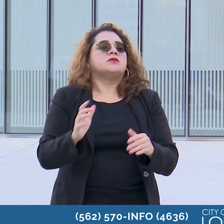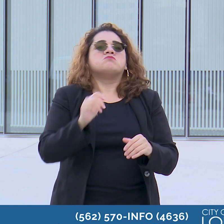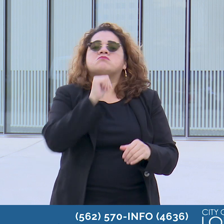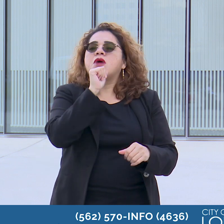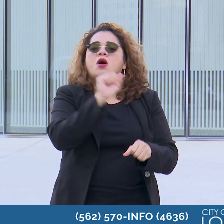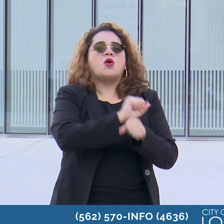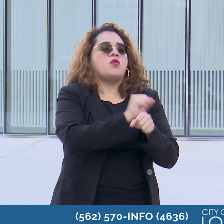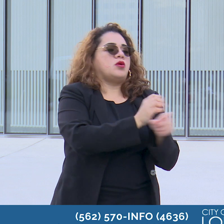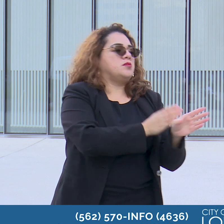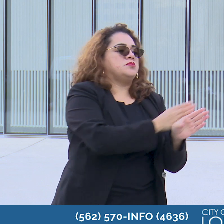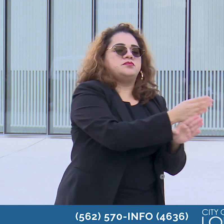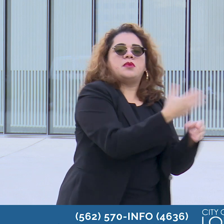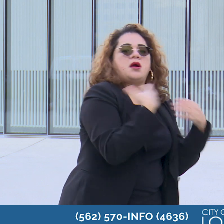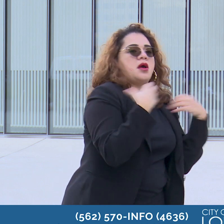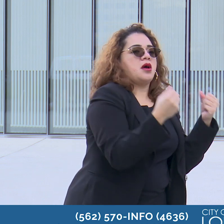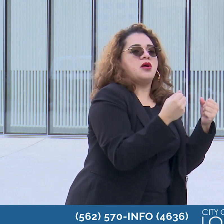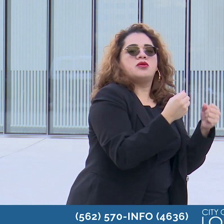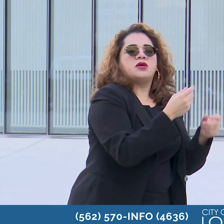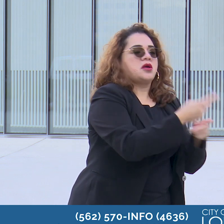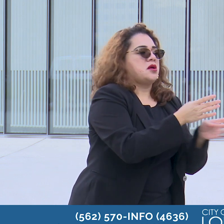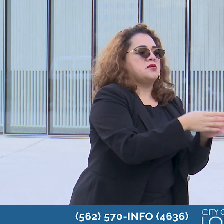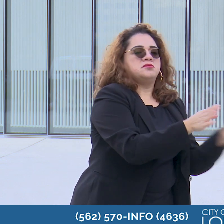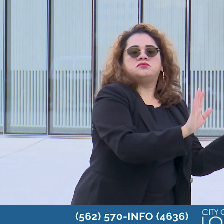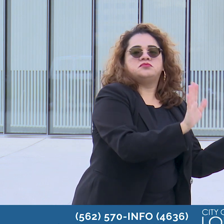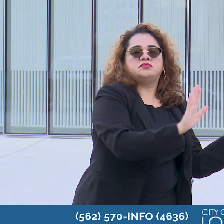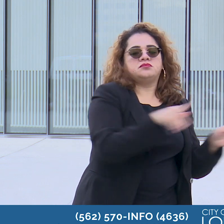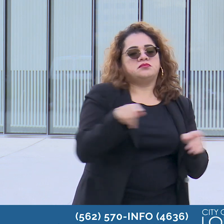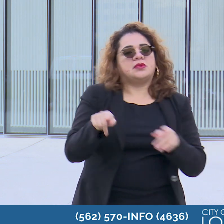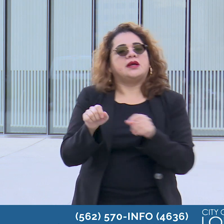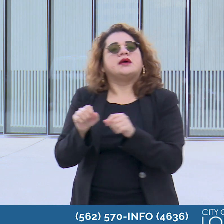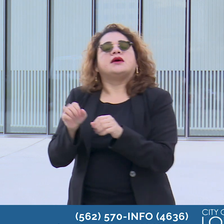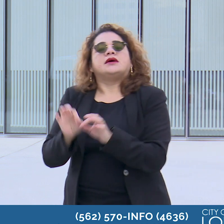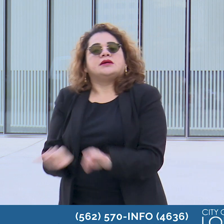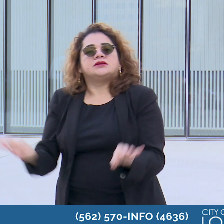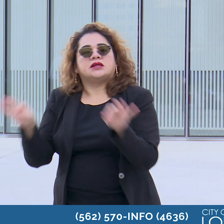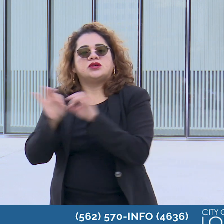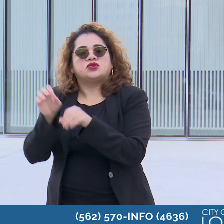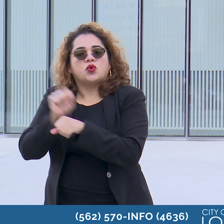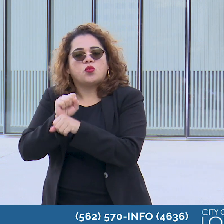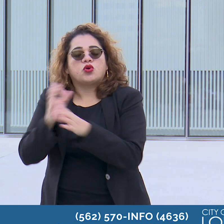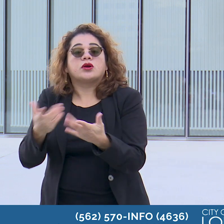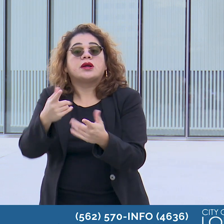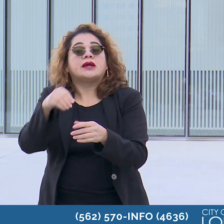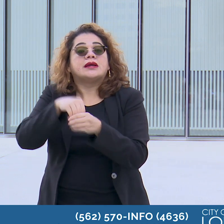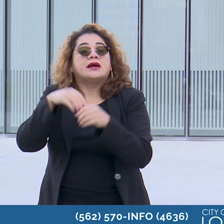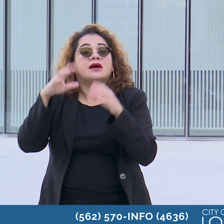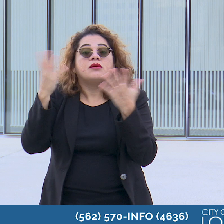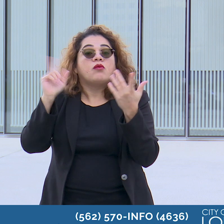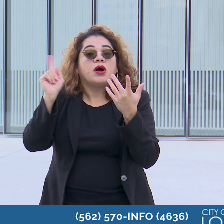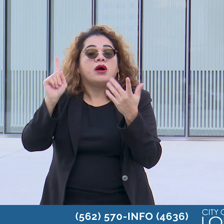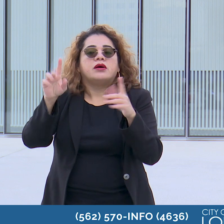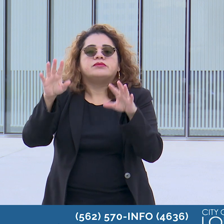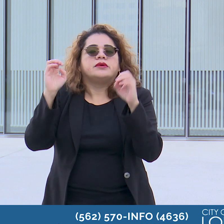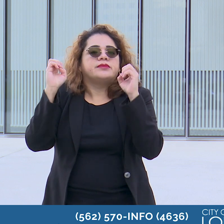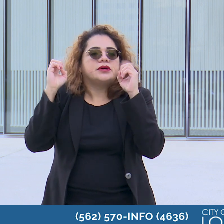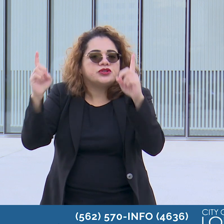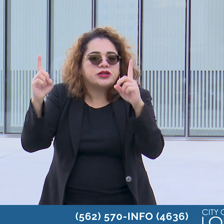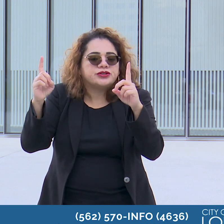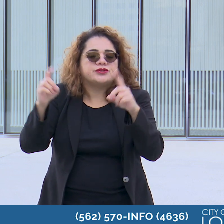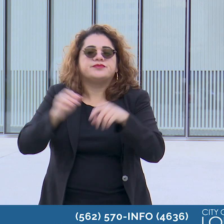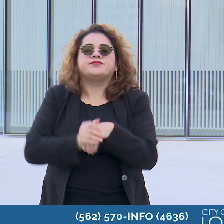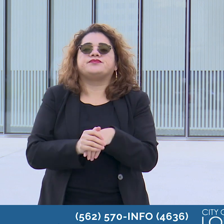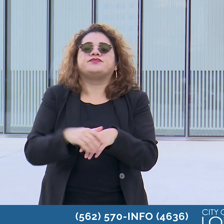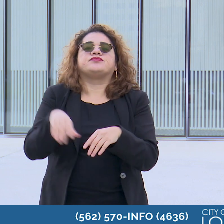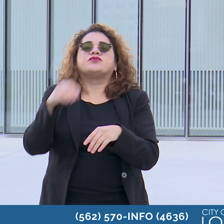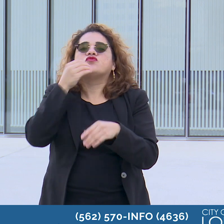So if, for our essential workers, if you are in education as a teacher, a grocery worker,